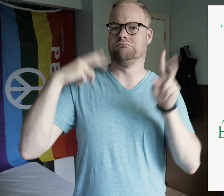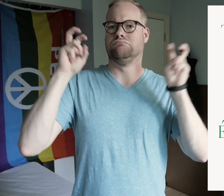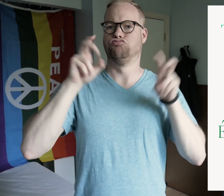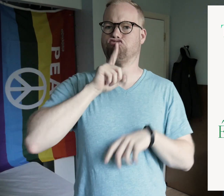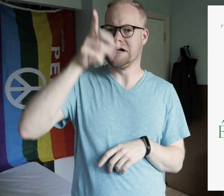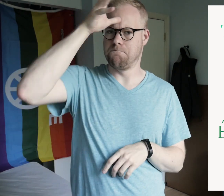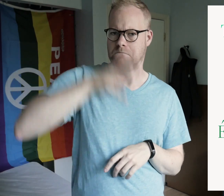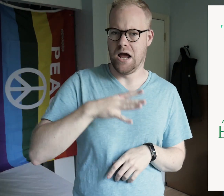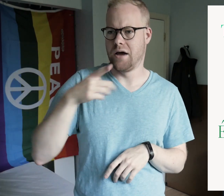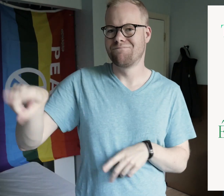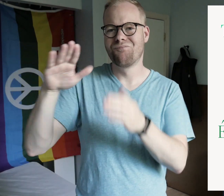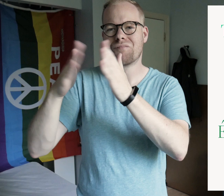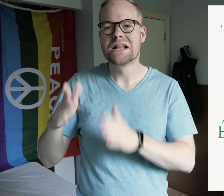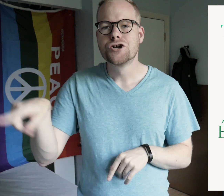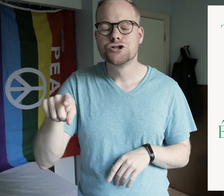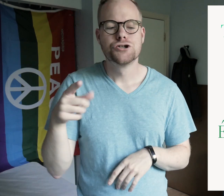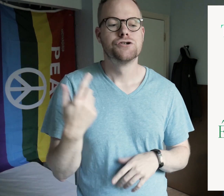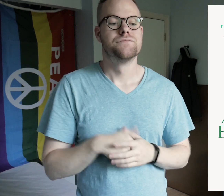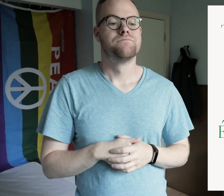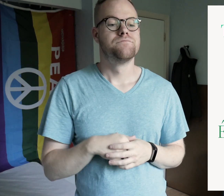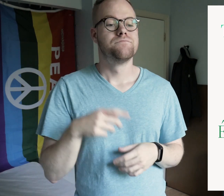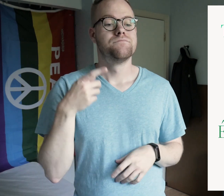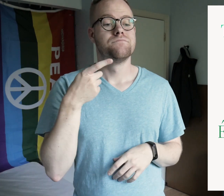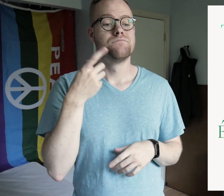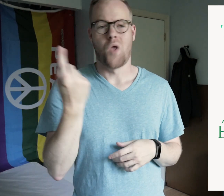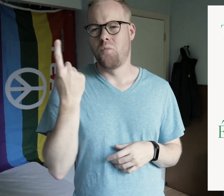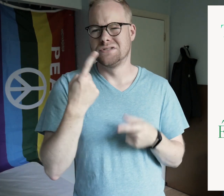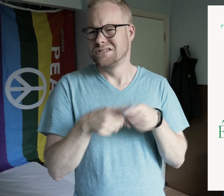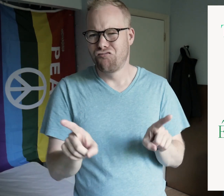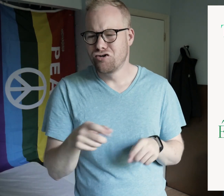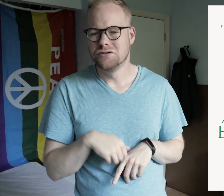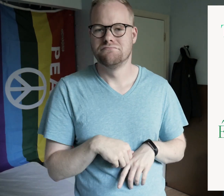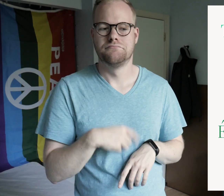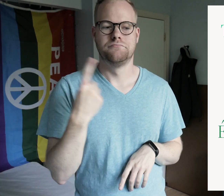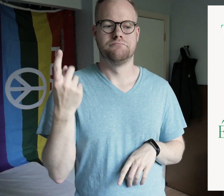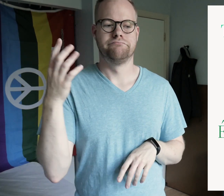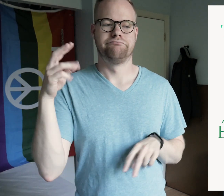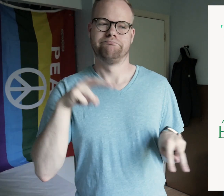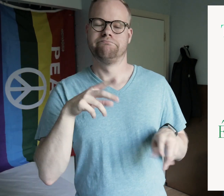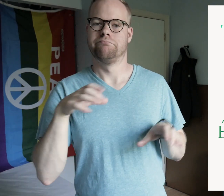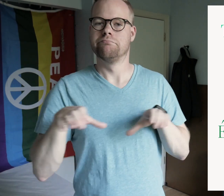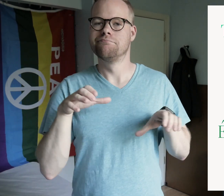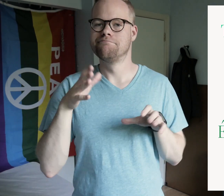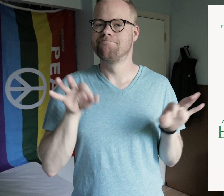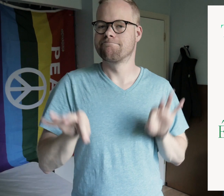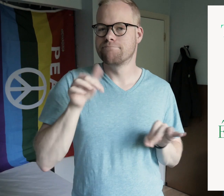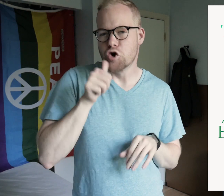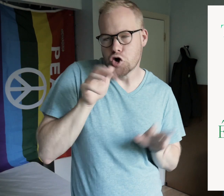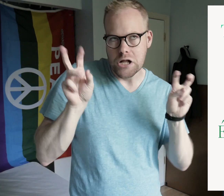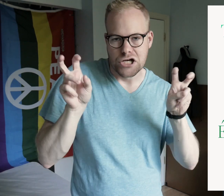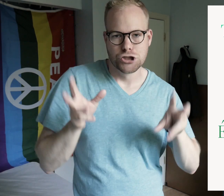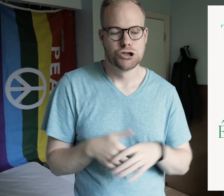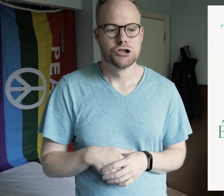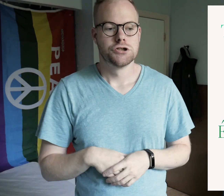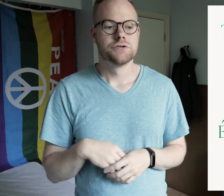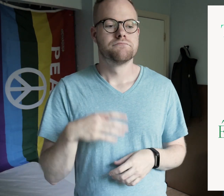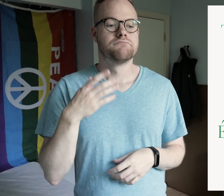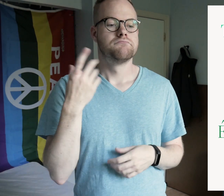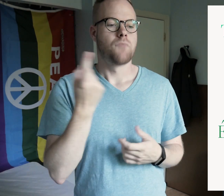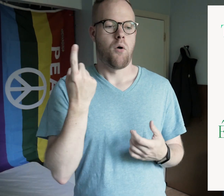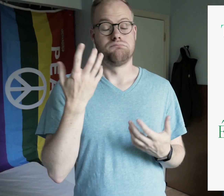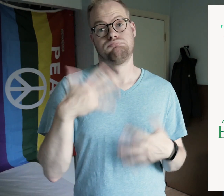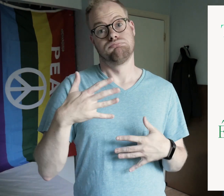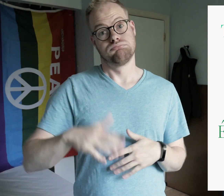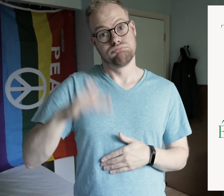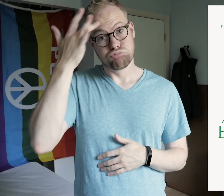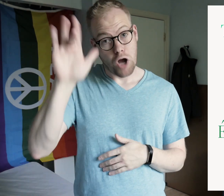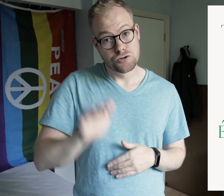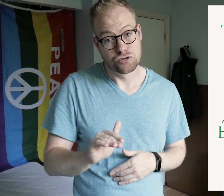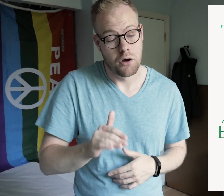a “real man” by the villagers, but he was always different, acting “girlish” and being a very bright child.